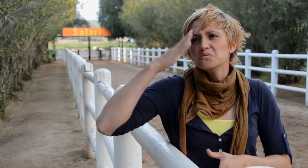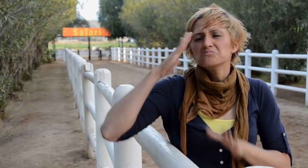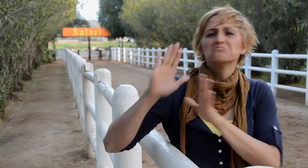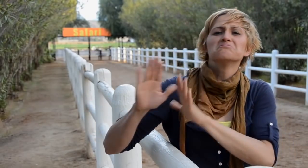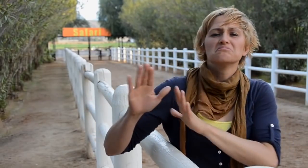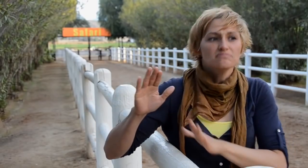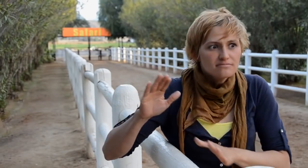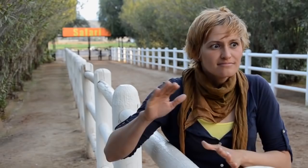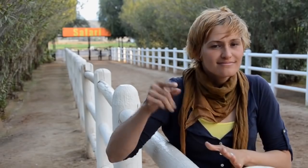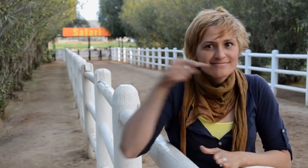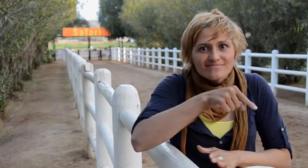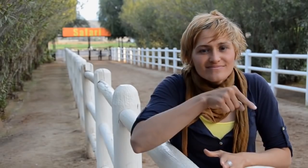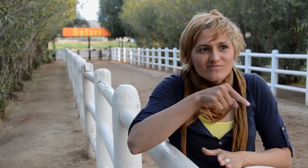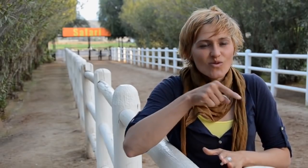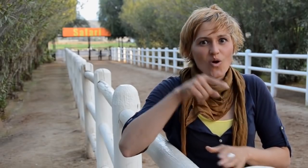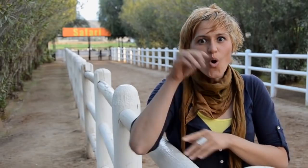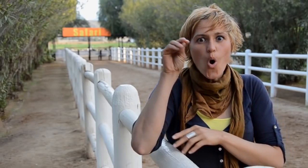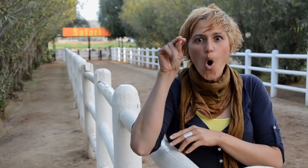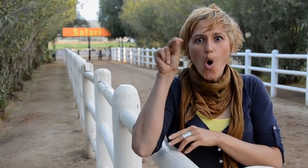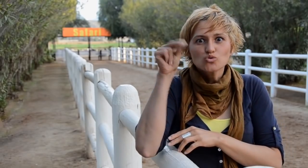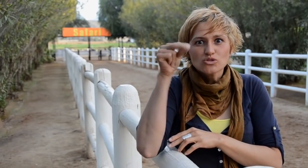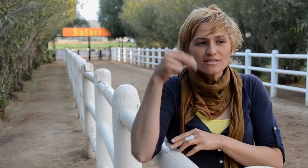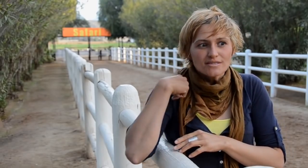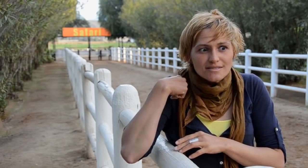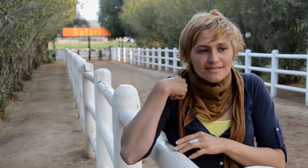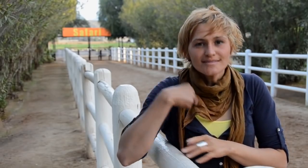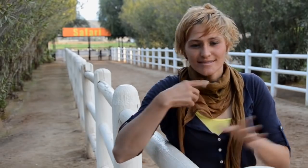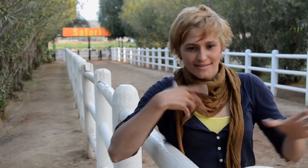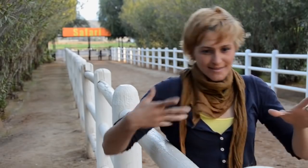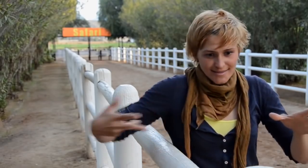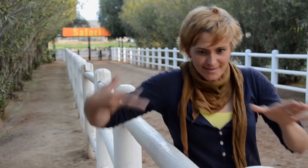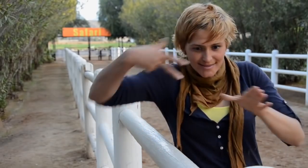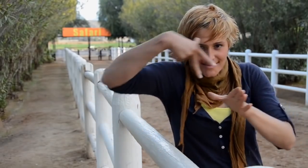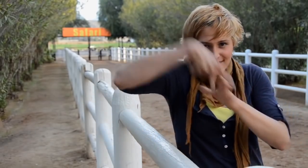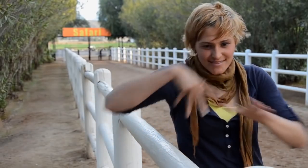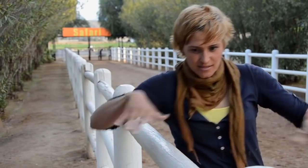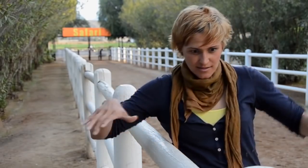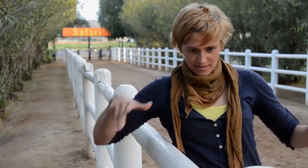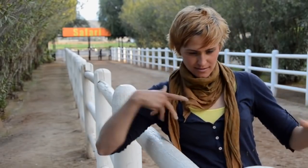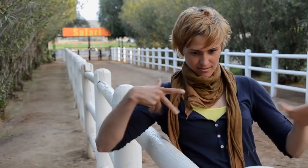is a different experience.